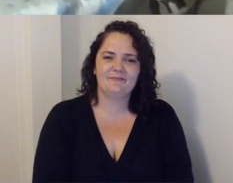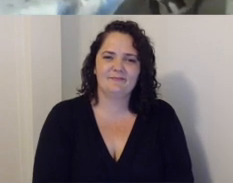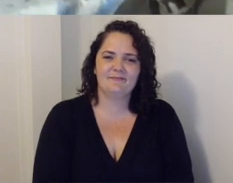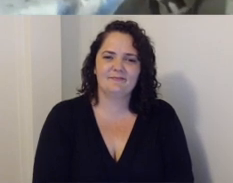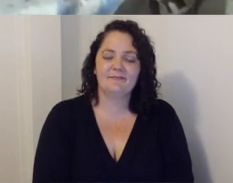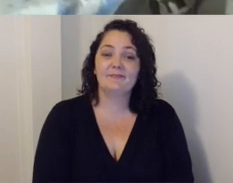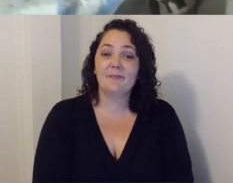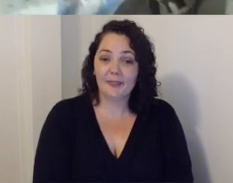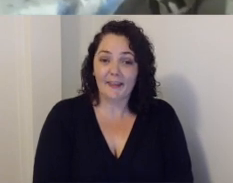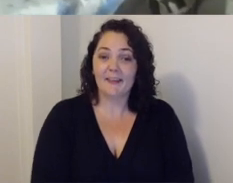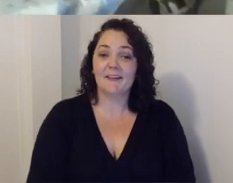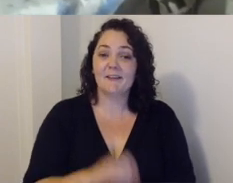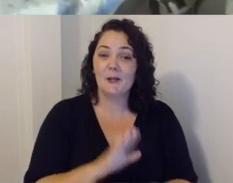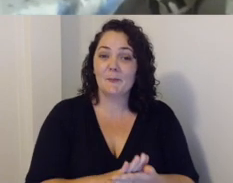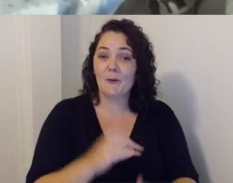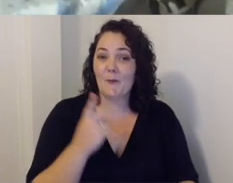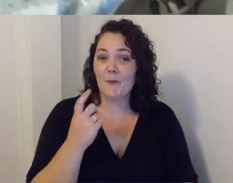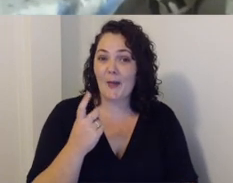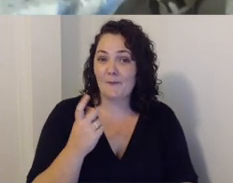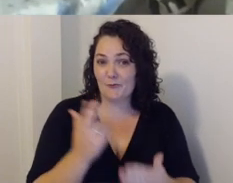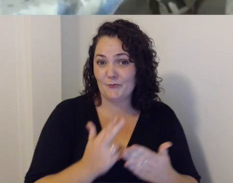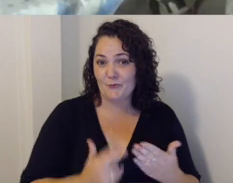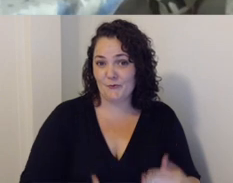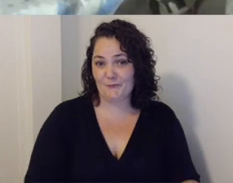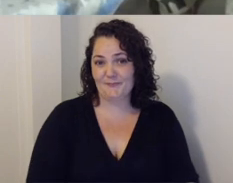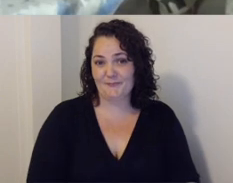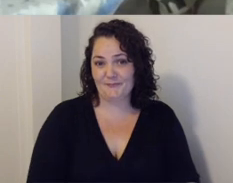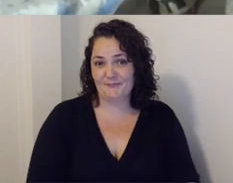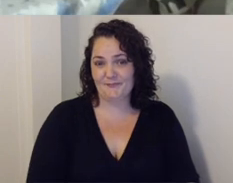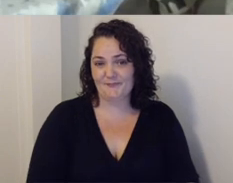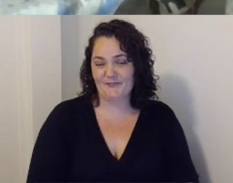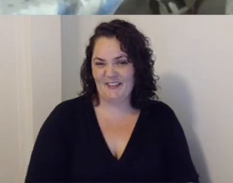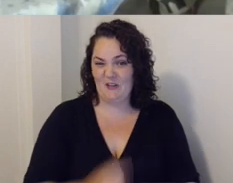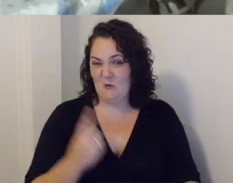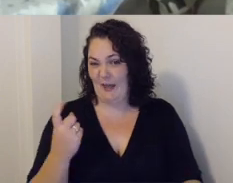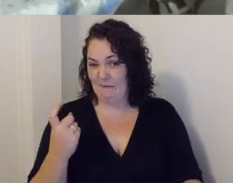and then we will sneak in one more drawing although we won't have quite as long for the last drawing